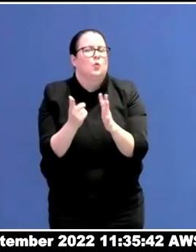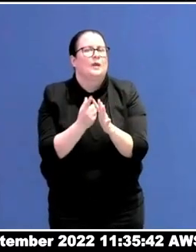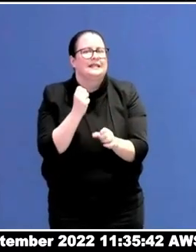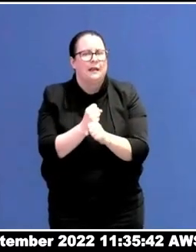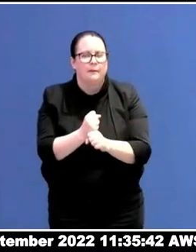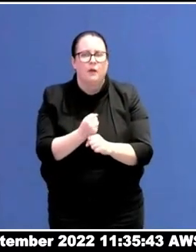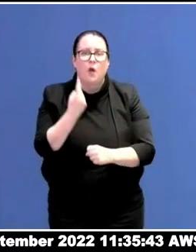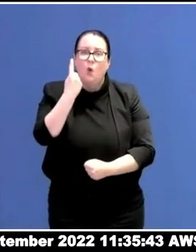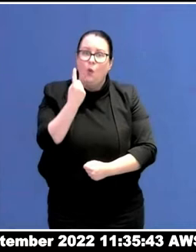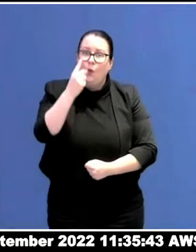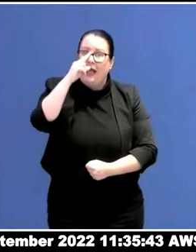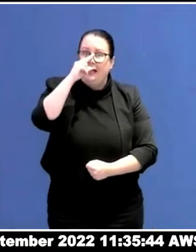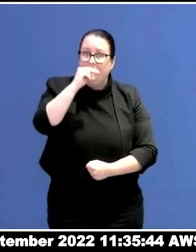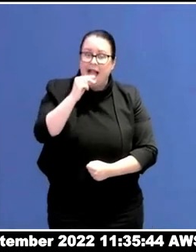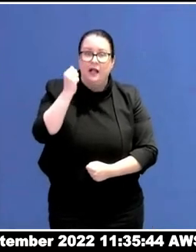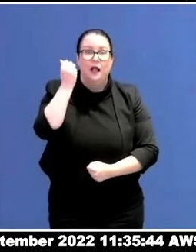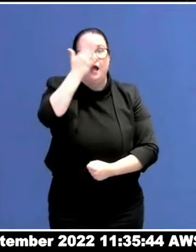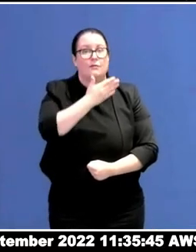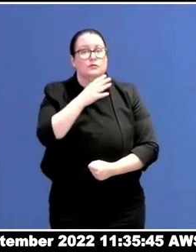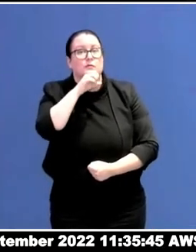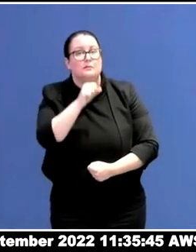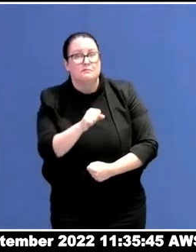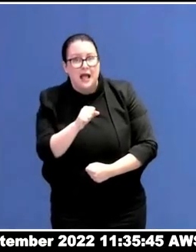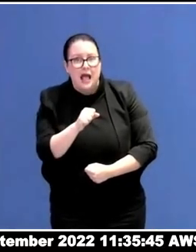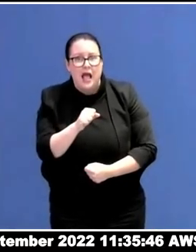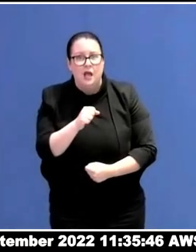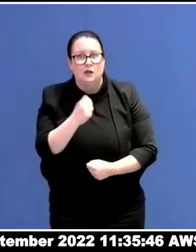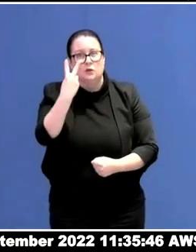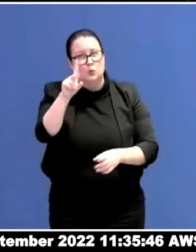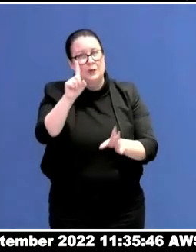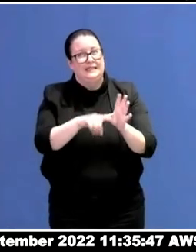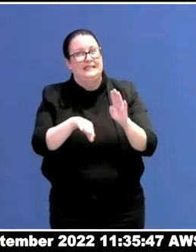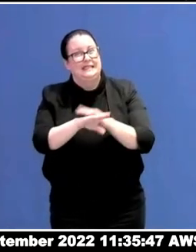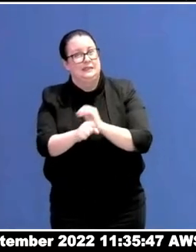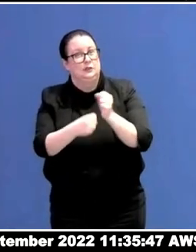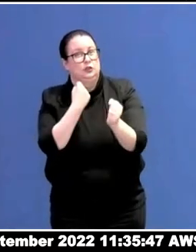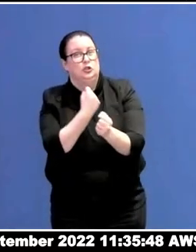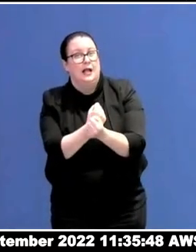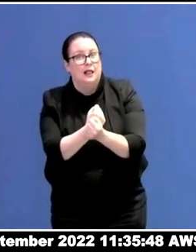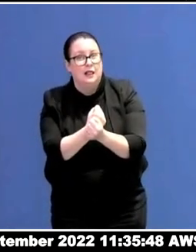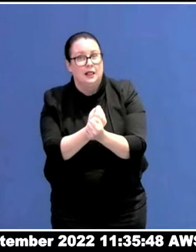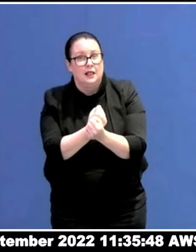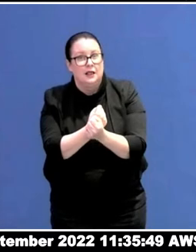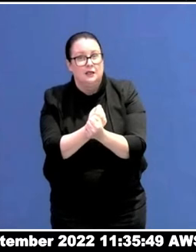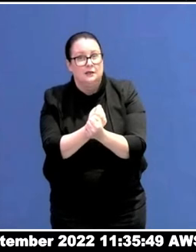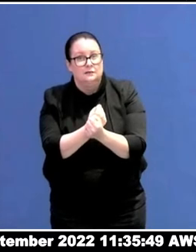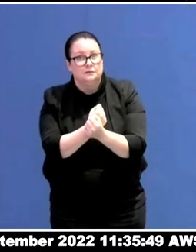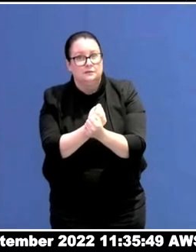A young - a young Aboriginal man, he spent at least 20 years in the prison system, and we had engaged with him in the prison system.